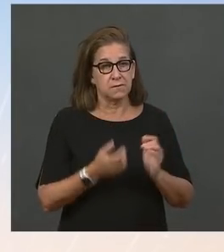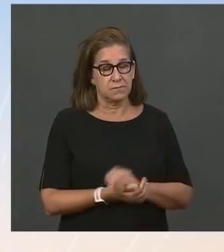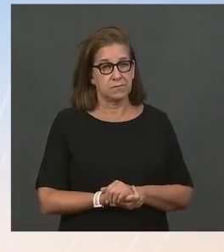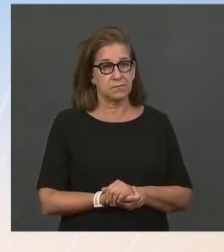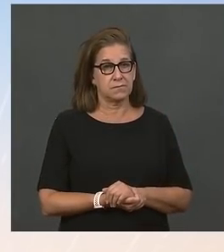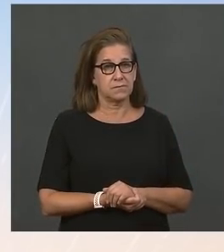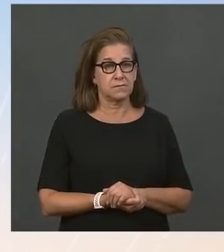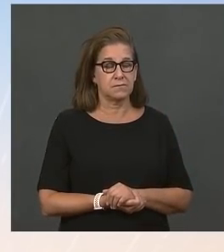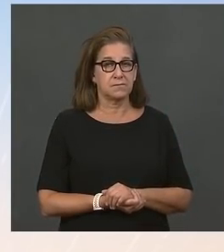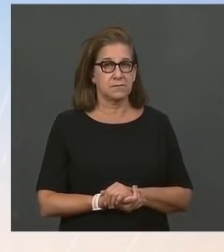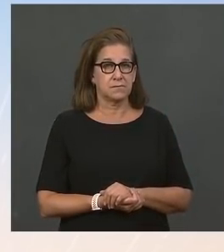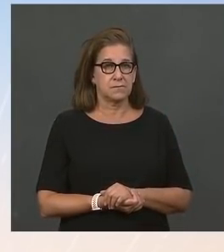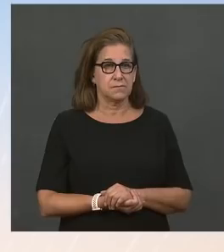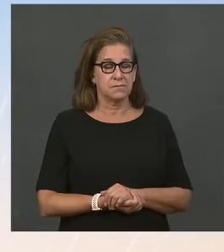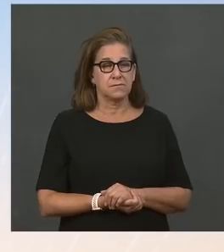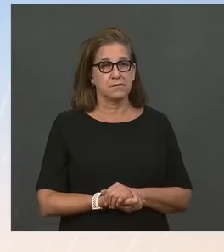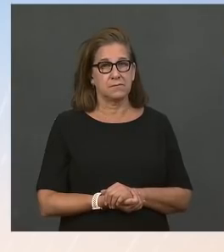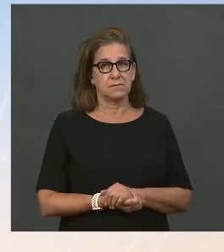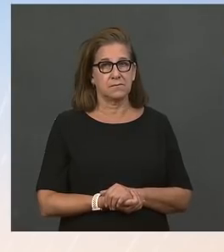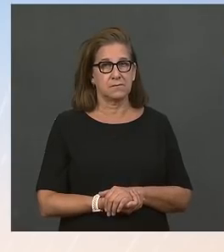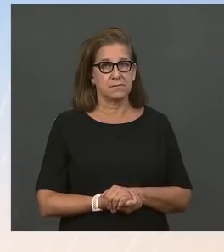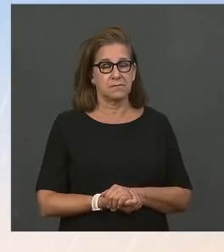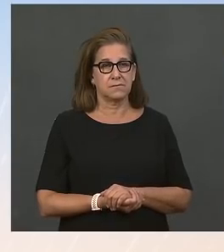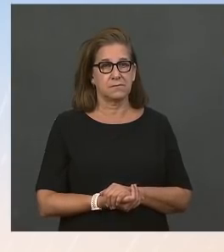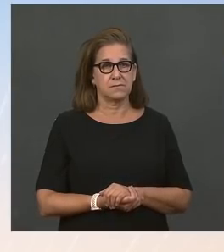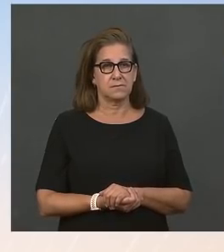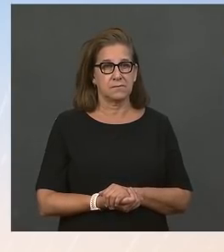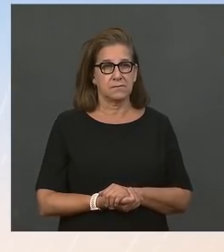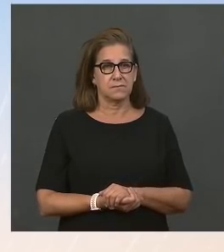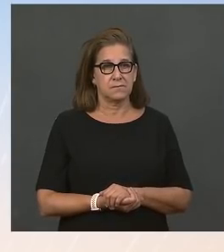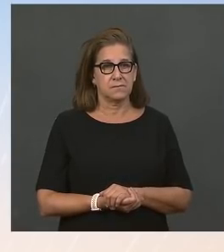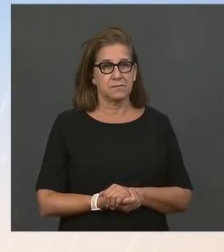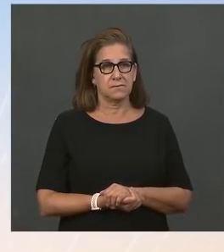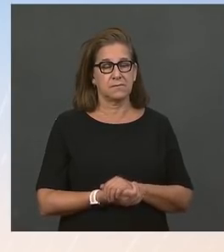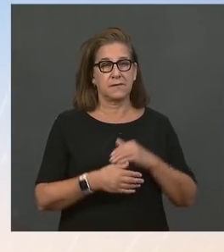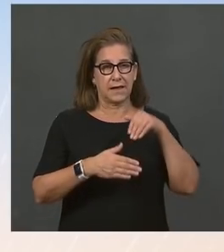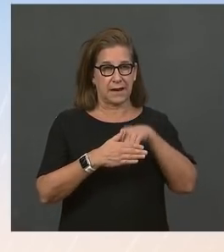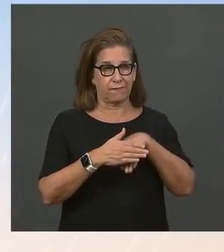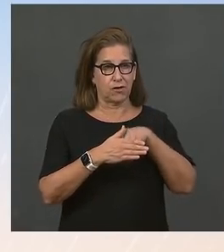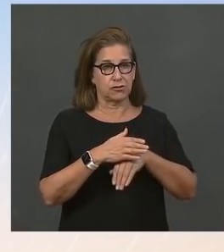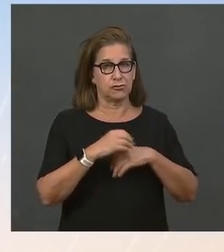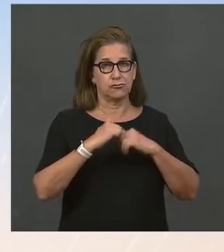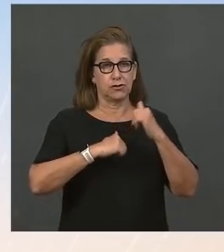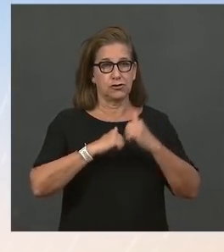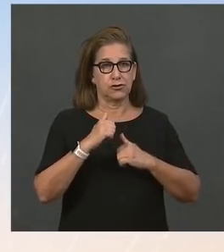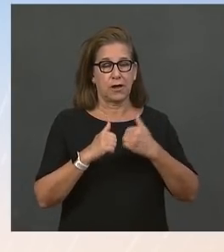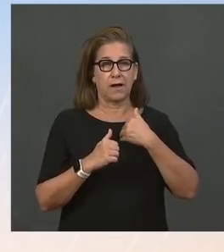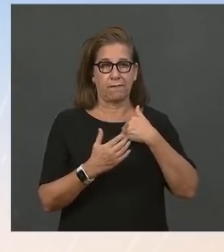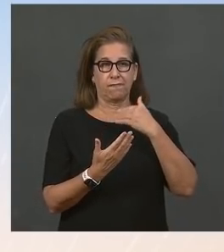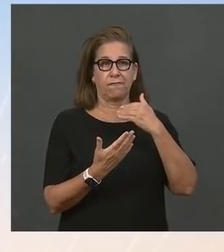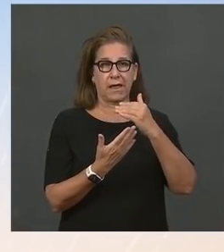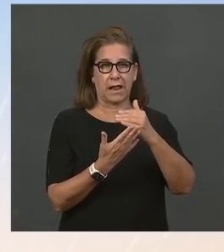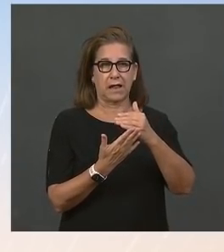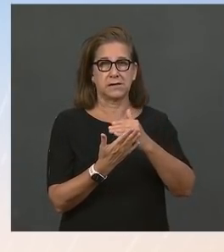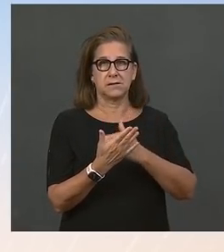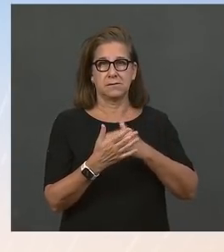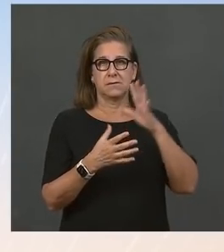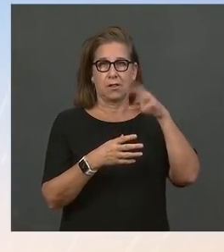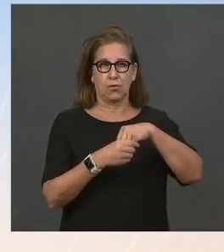since you gave me the opportunity -- that had been in the infrastructure plan that often we don't talk enough about, including moving toward electric vehicles,